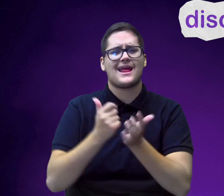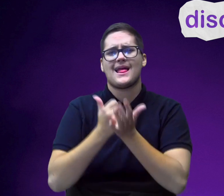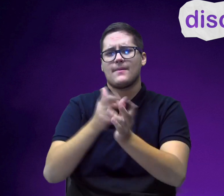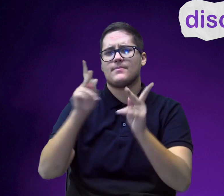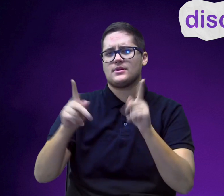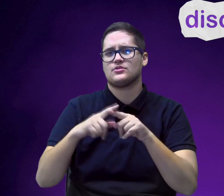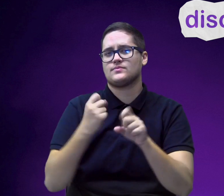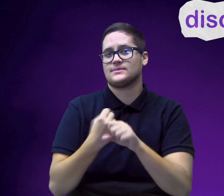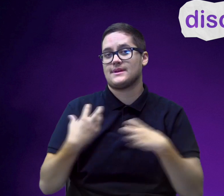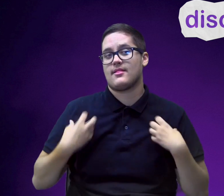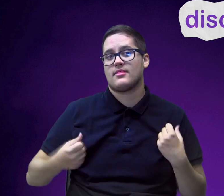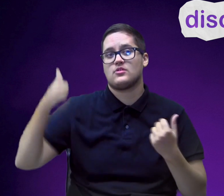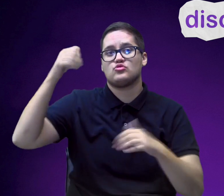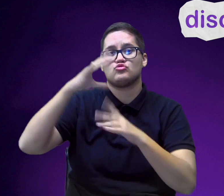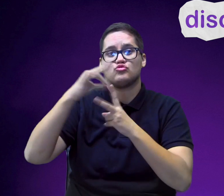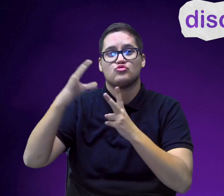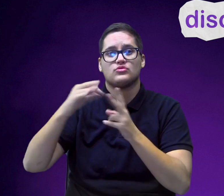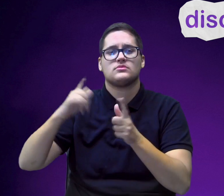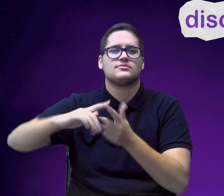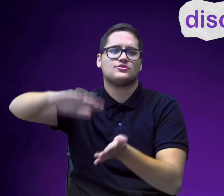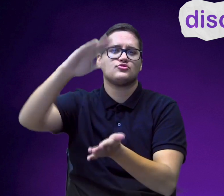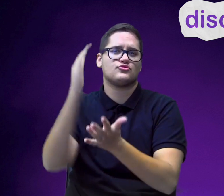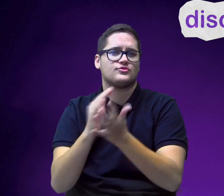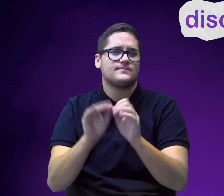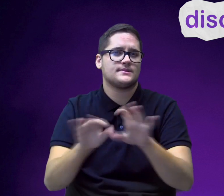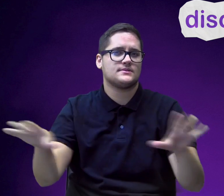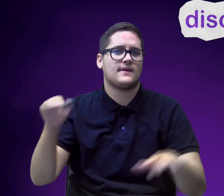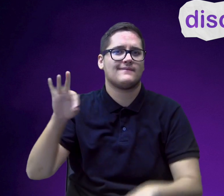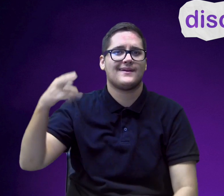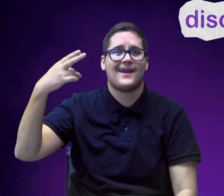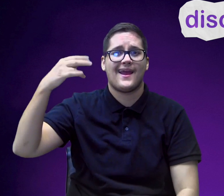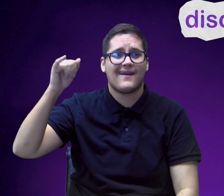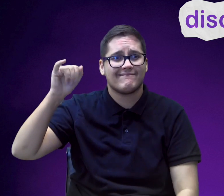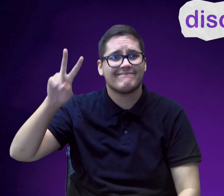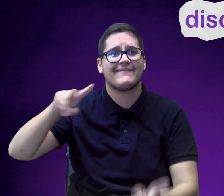to help people make healthier choices to reduce the spread of HIV,